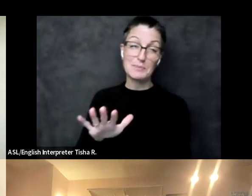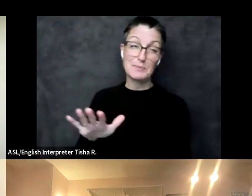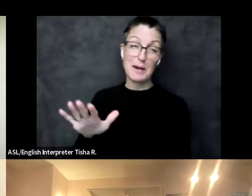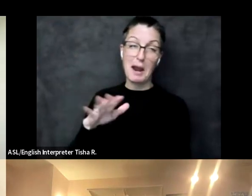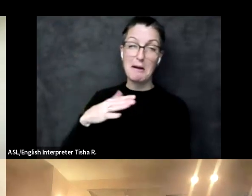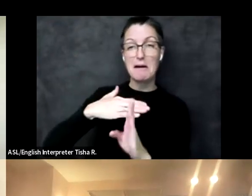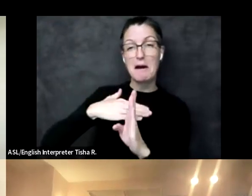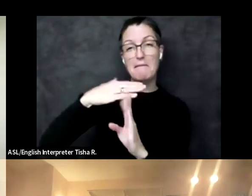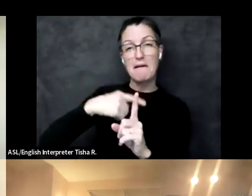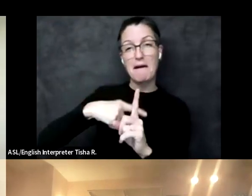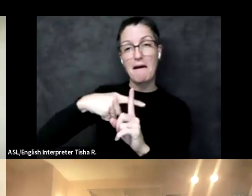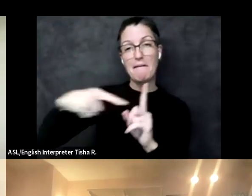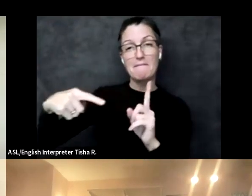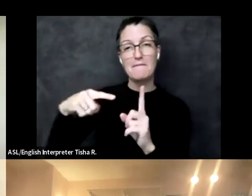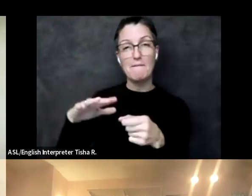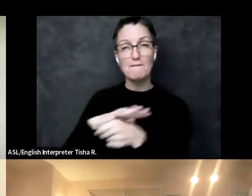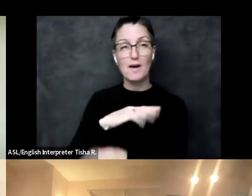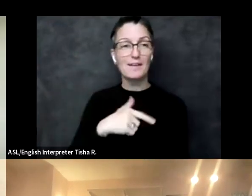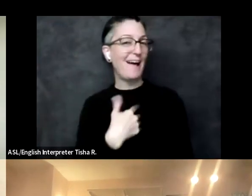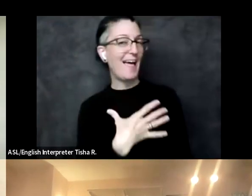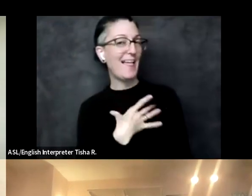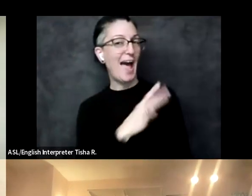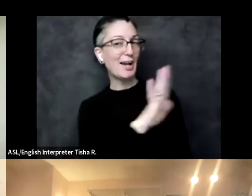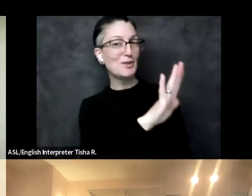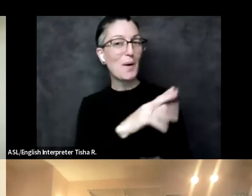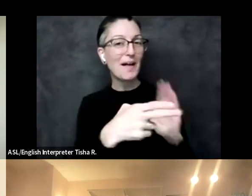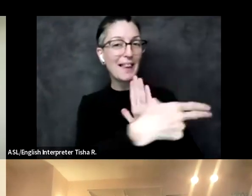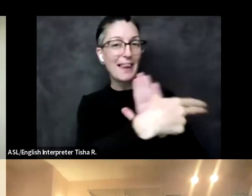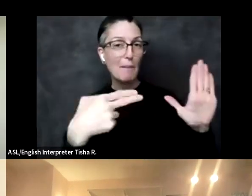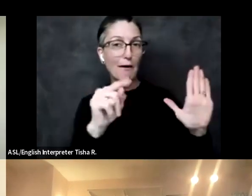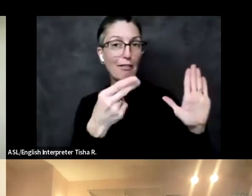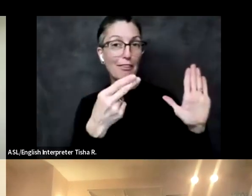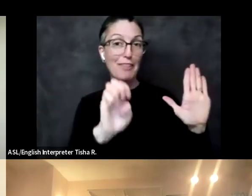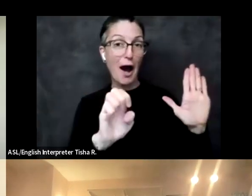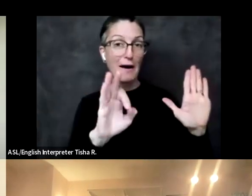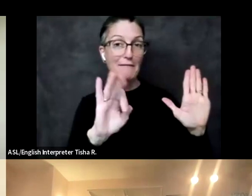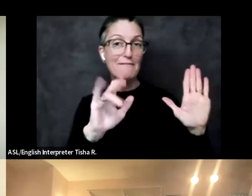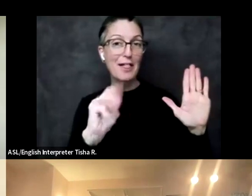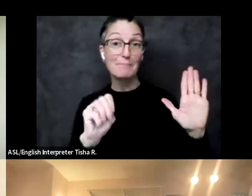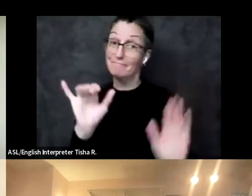Shaina: I like the label that just says The Film. Jason: That's what they are.